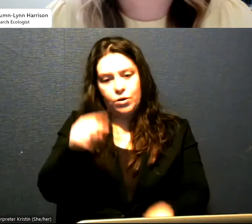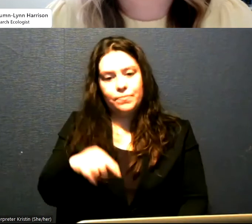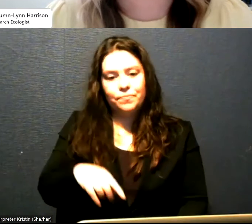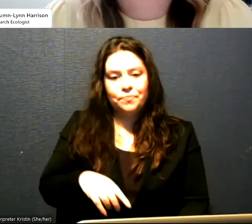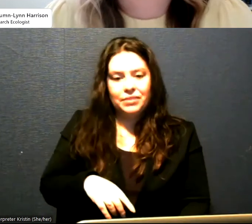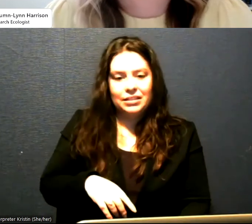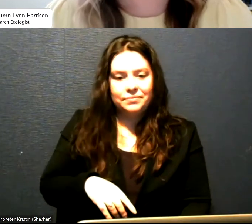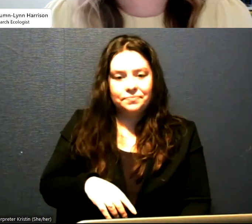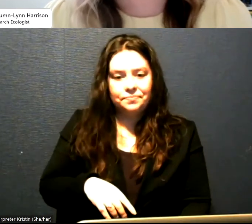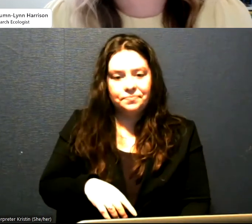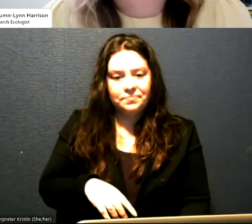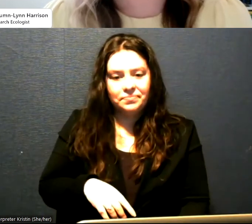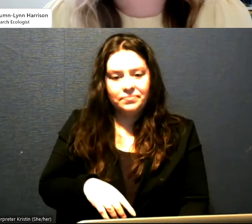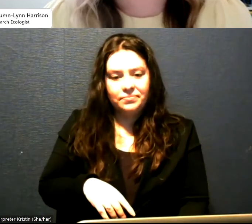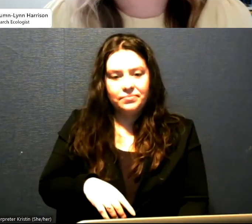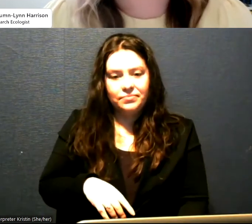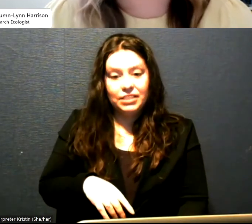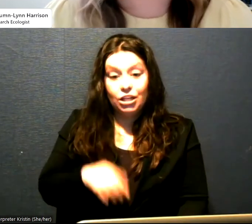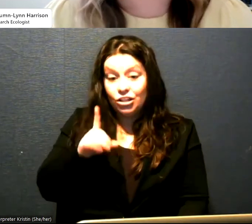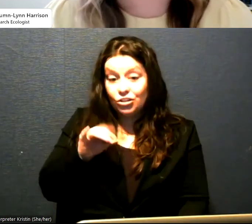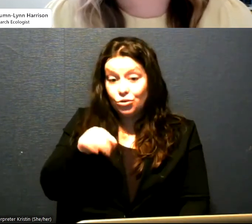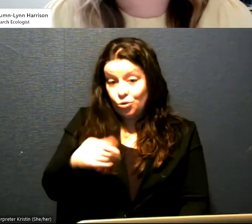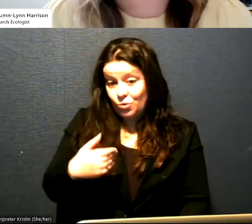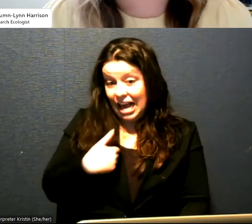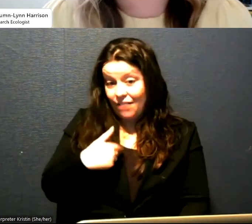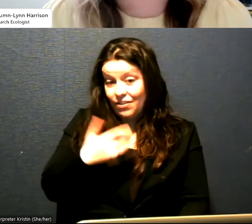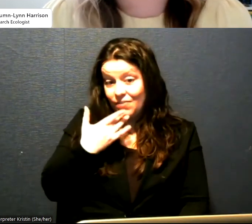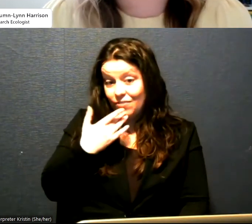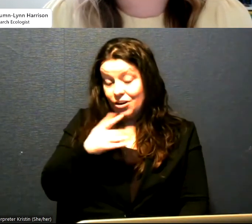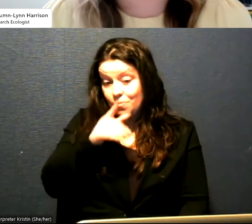want to talk about if you have a favorite bird in the DC area that's great, but also, you know what is,